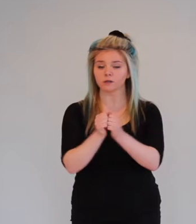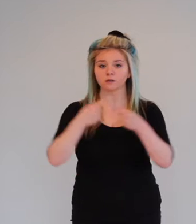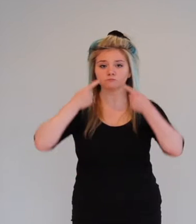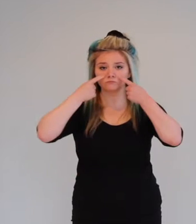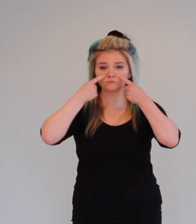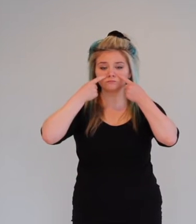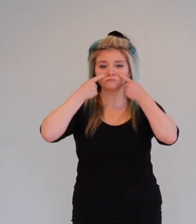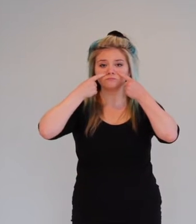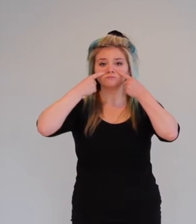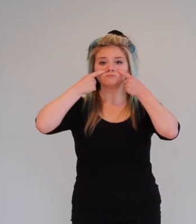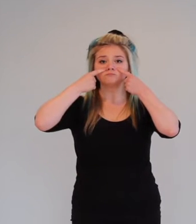and then releasing